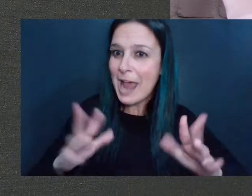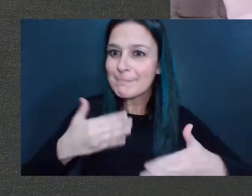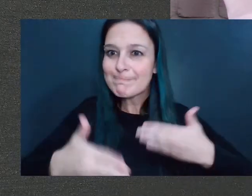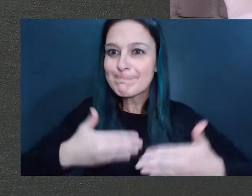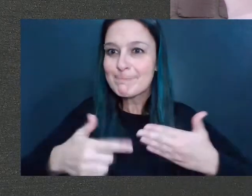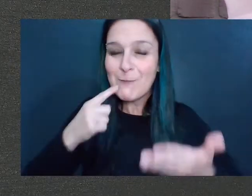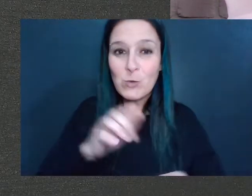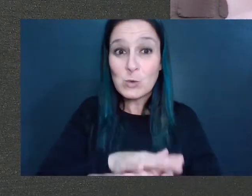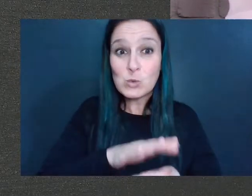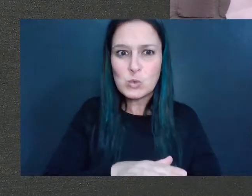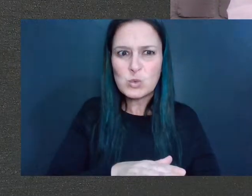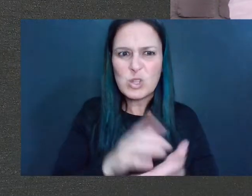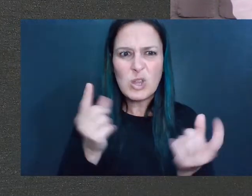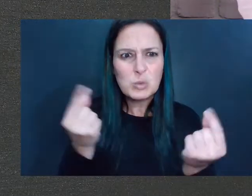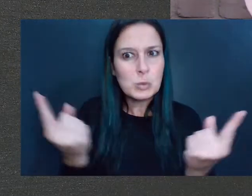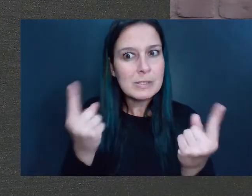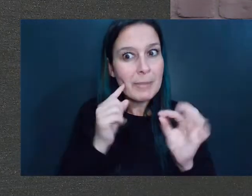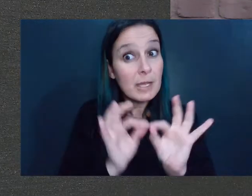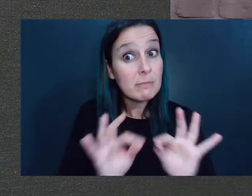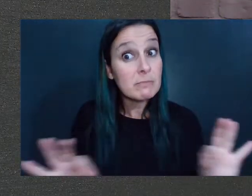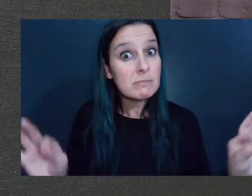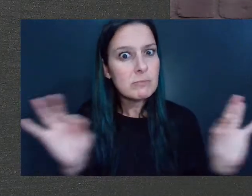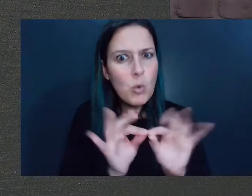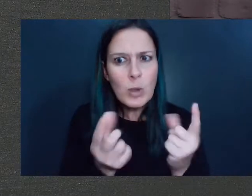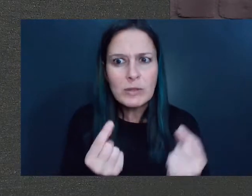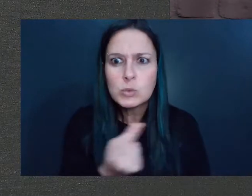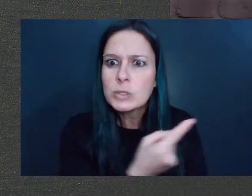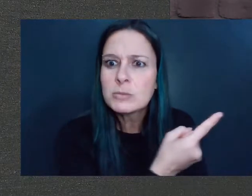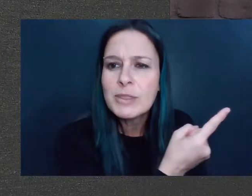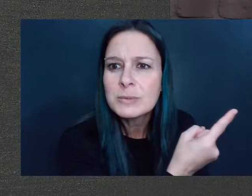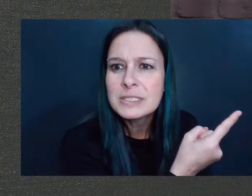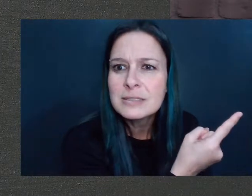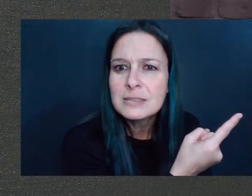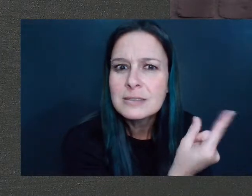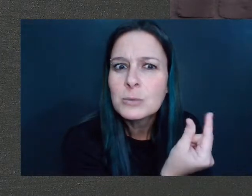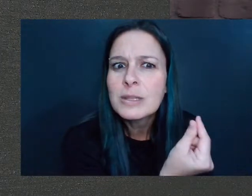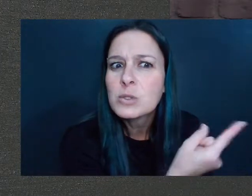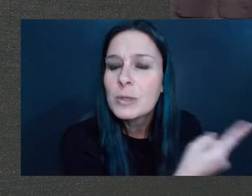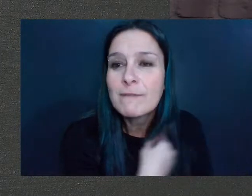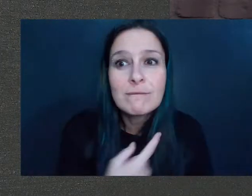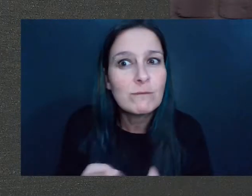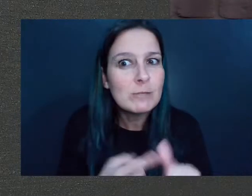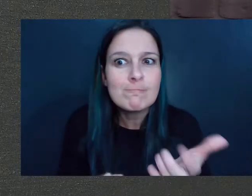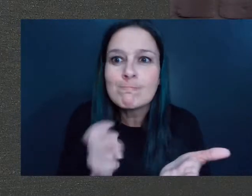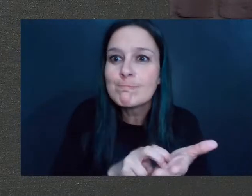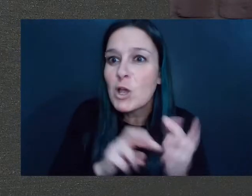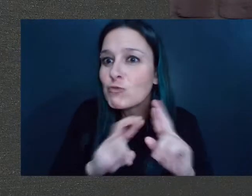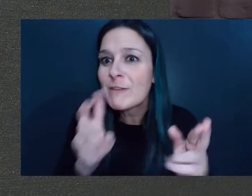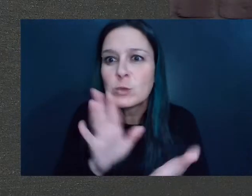They're doing something very important to do when you first get up and get ready for school.